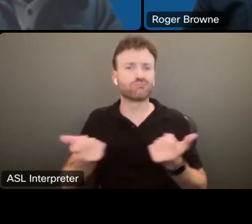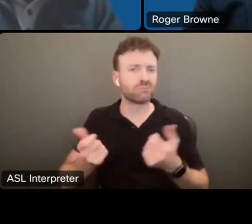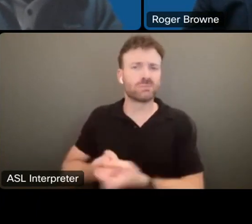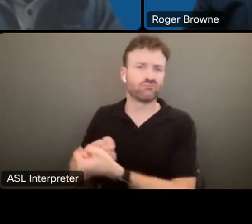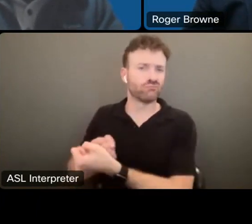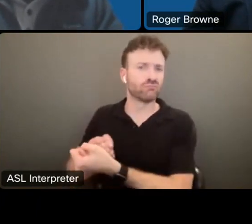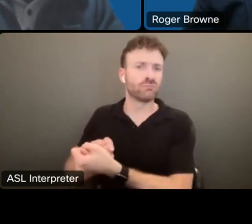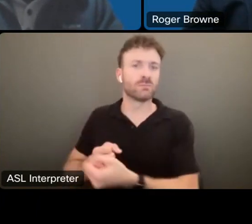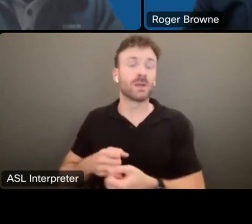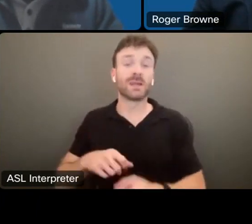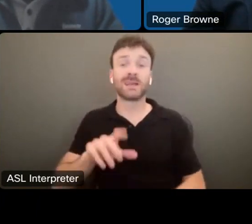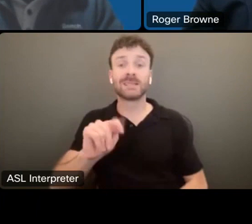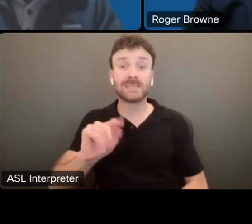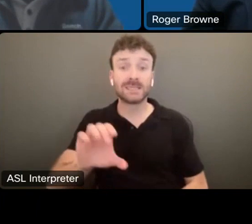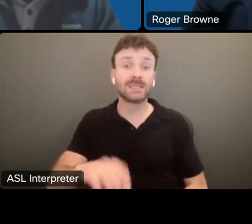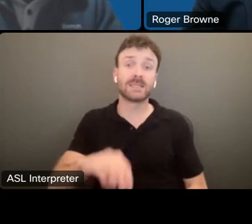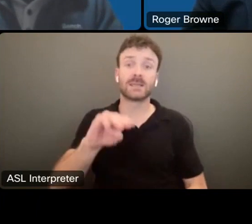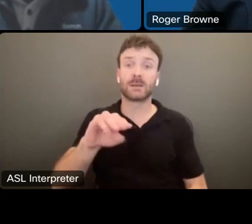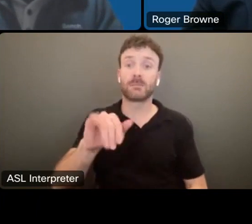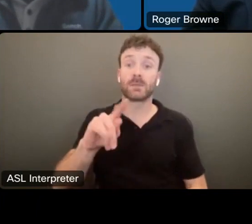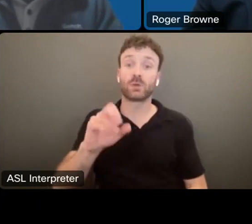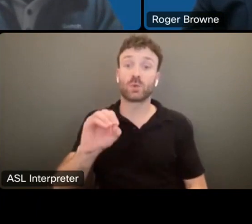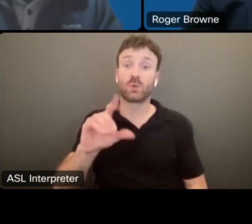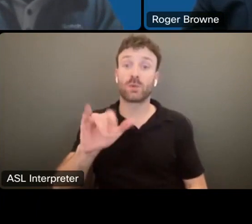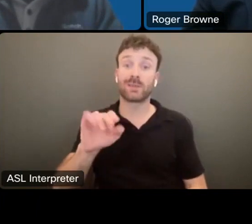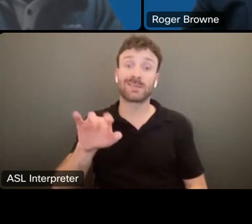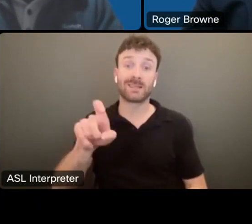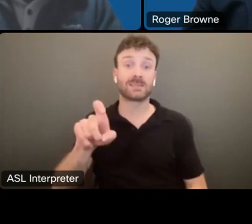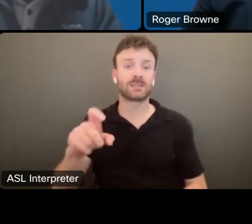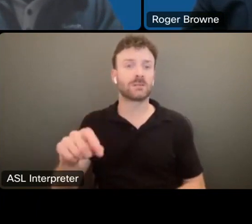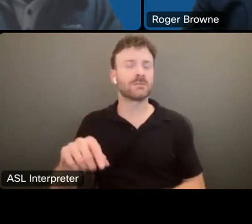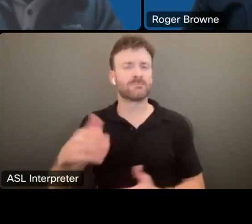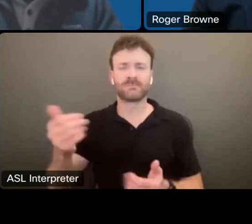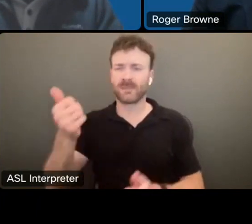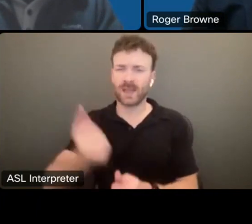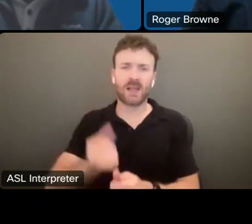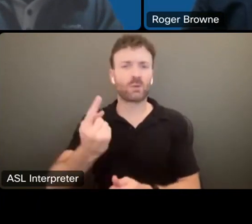with TTC and Metrolinx, everybody is onboard with the new direction that we need to be taking.